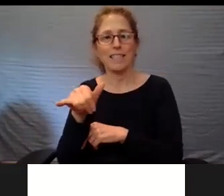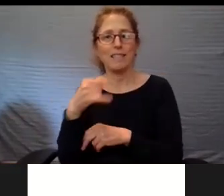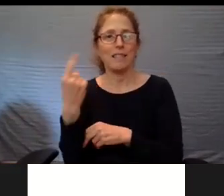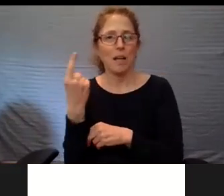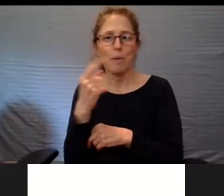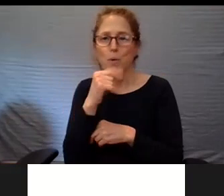not disabled.